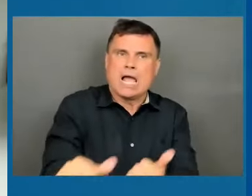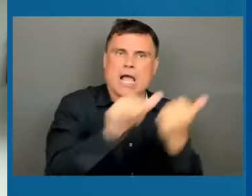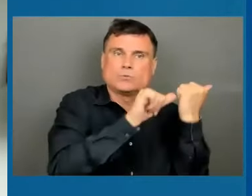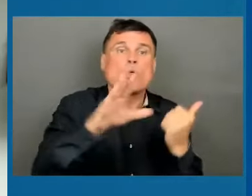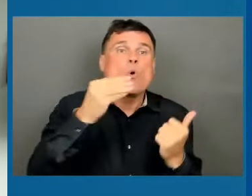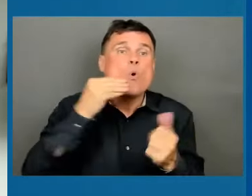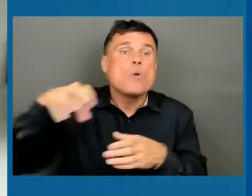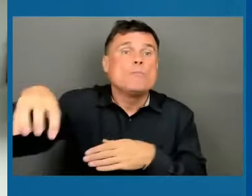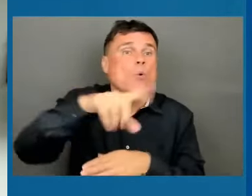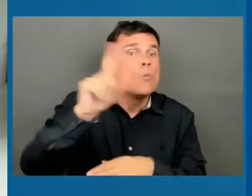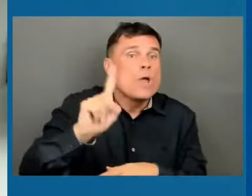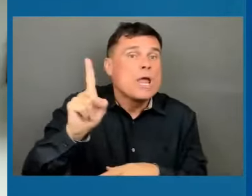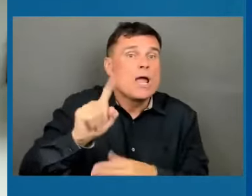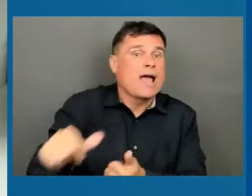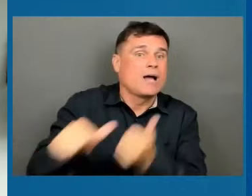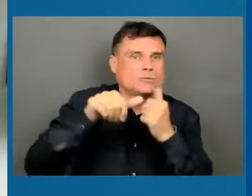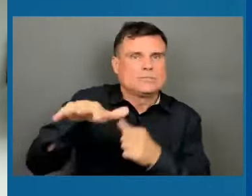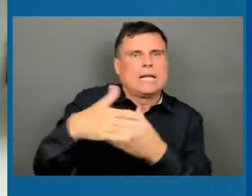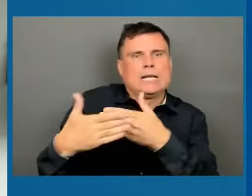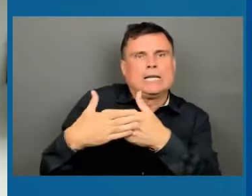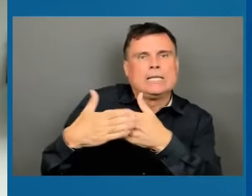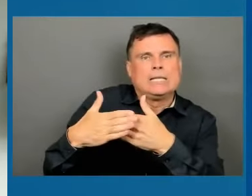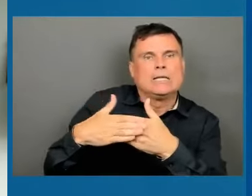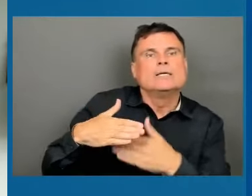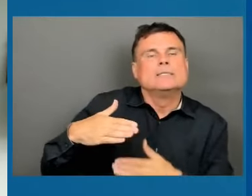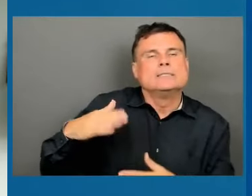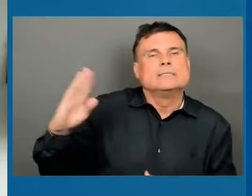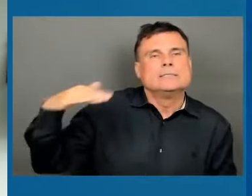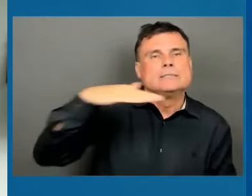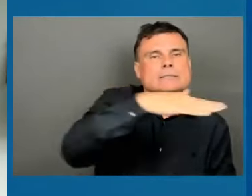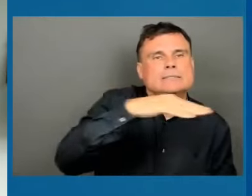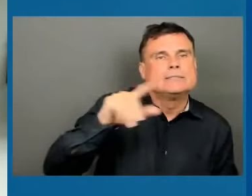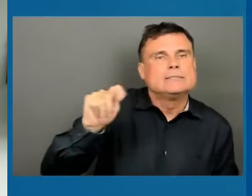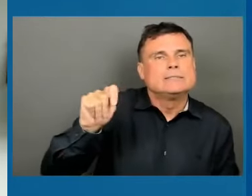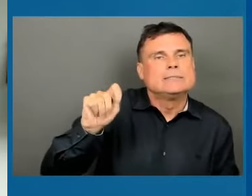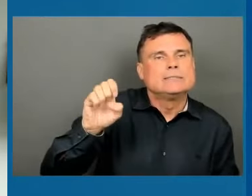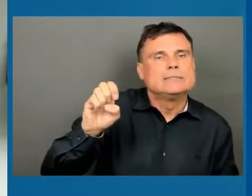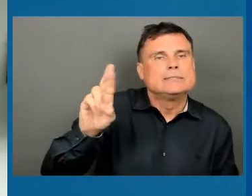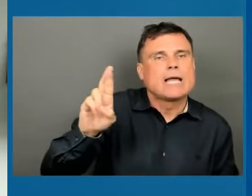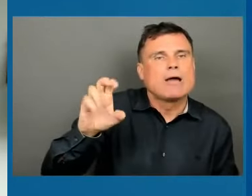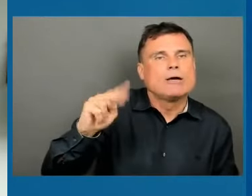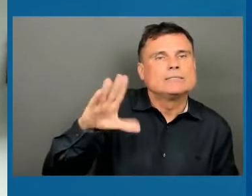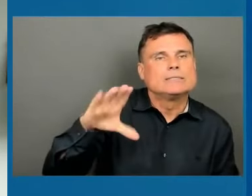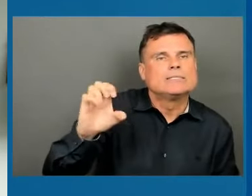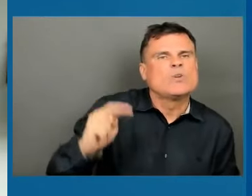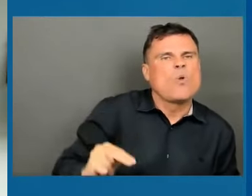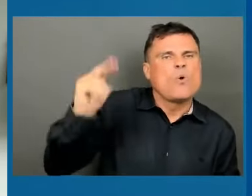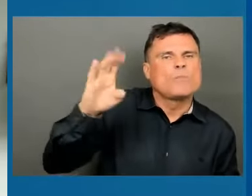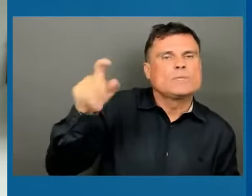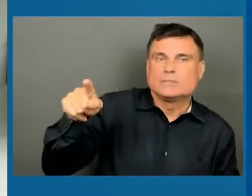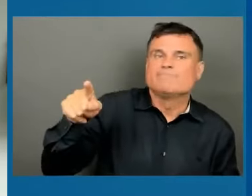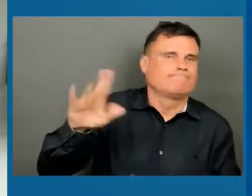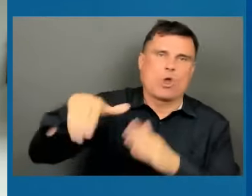flooding I encourage you to plan now, assemble a grab and go back with essentials that you'll need